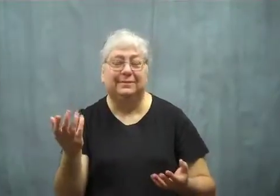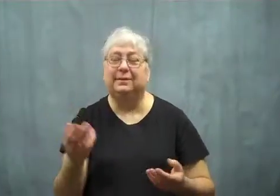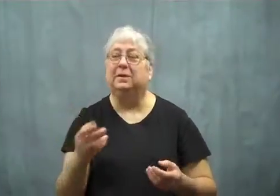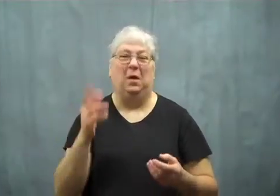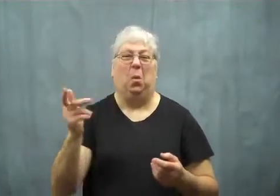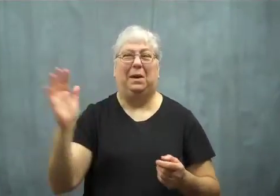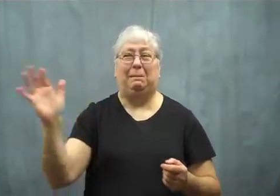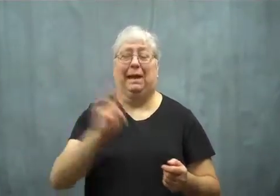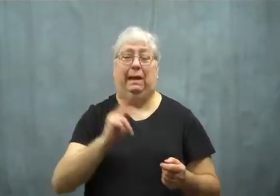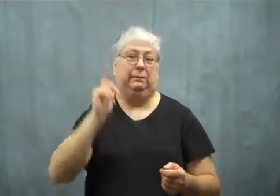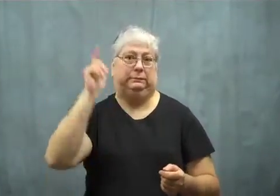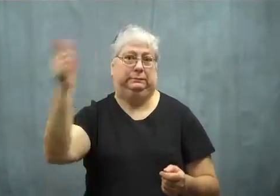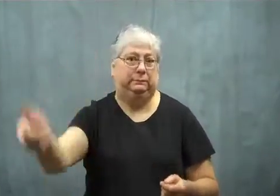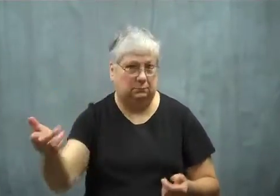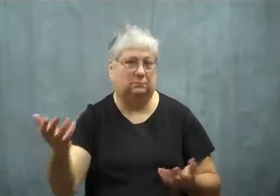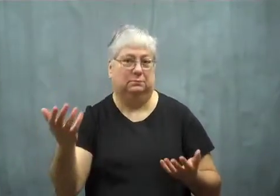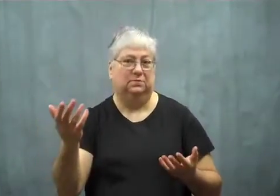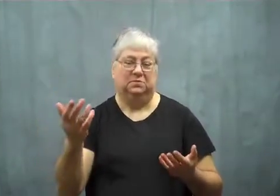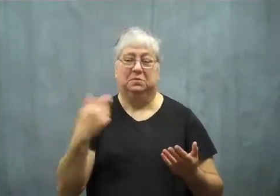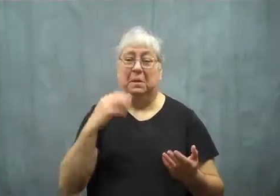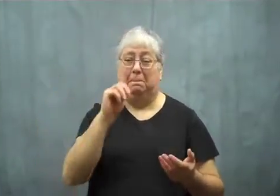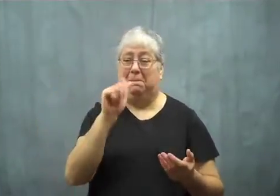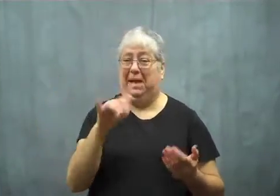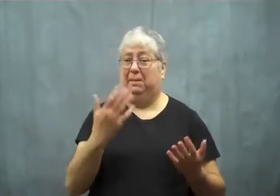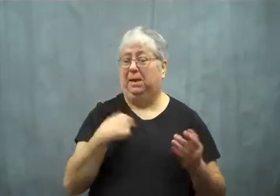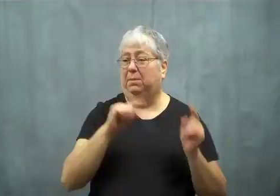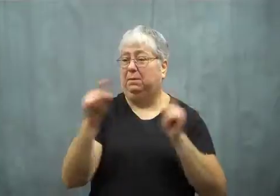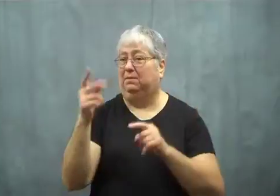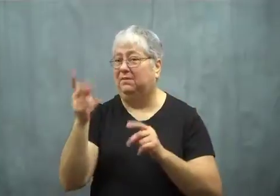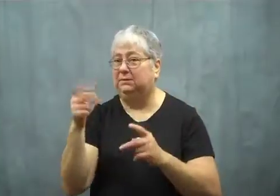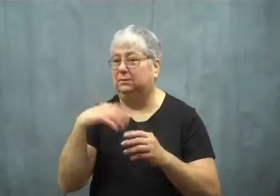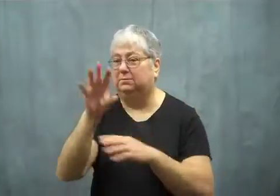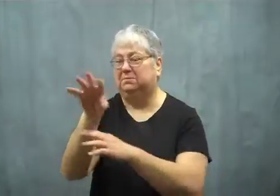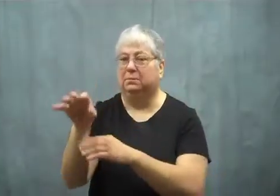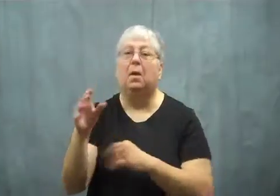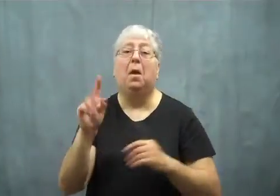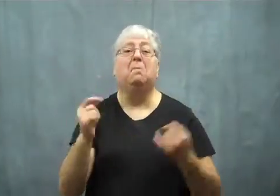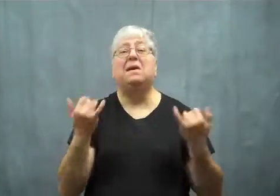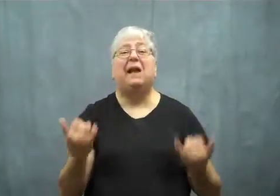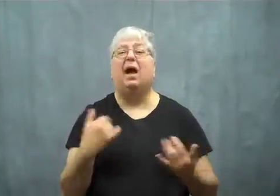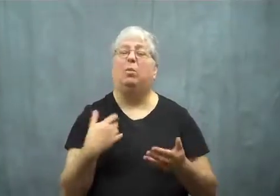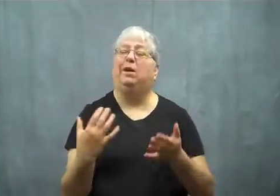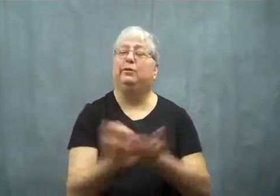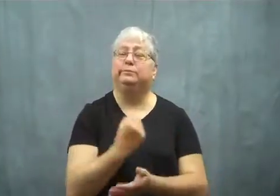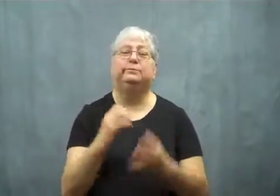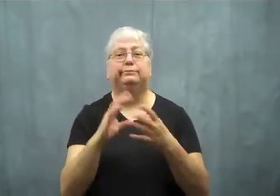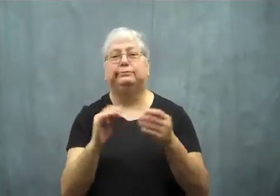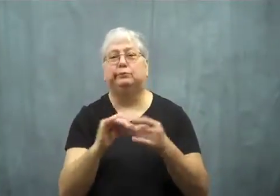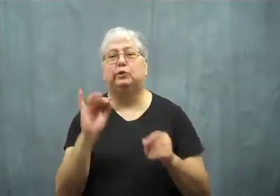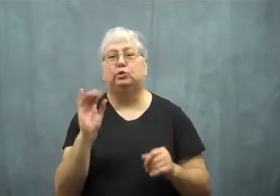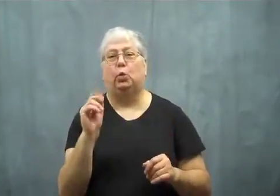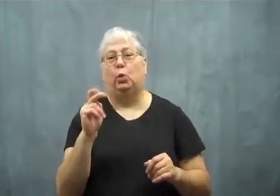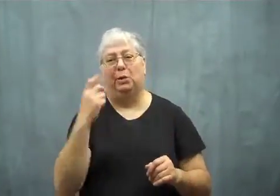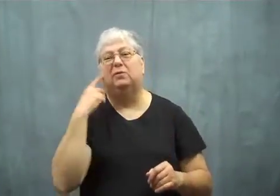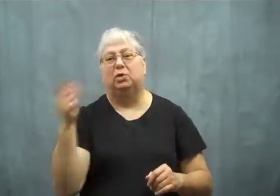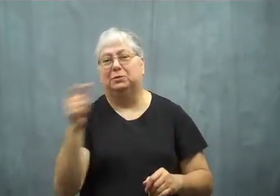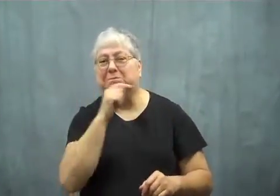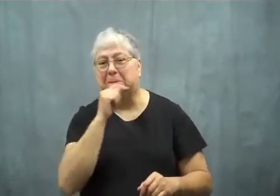He'll be back, but it will be a while. In May, I'll go visit, and maybe I can film him then.